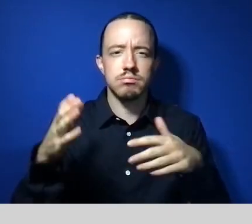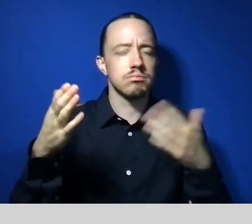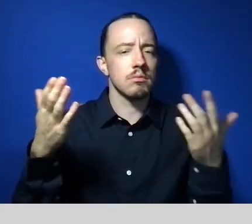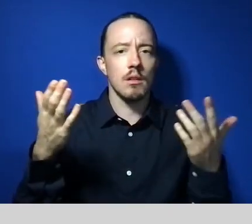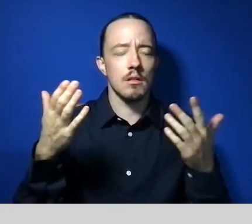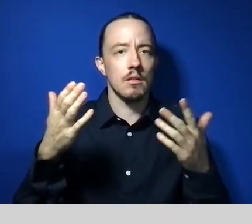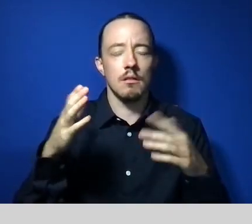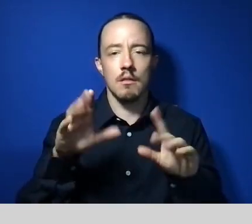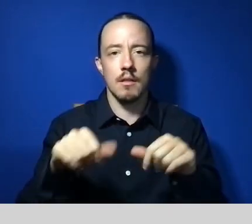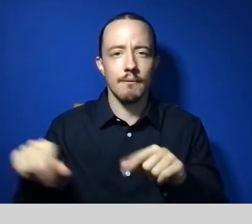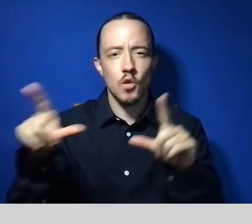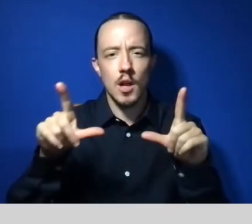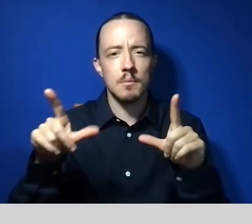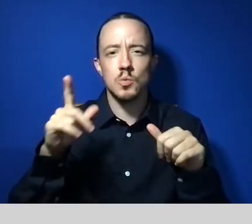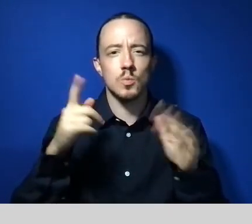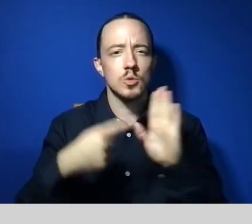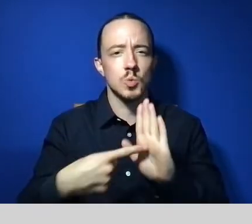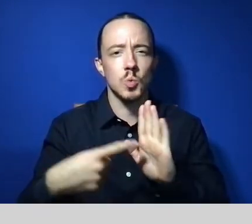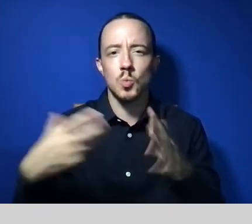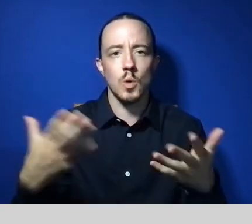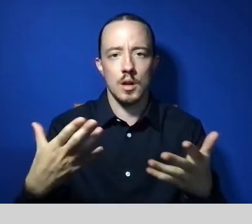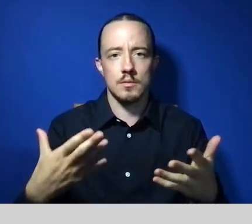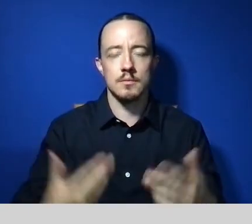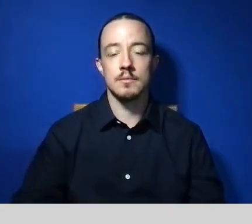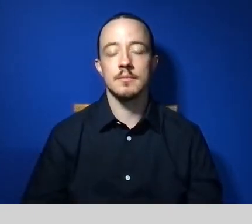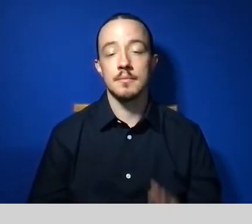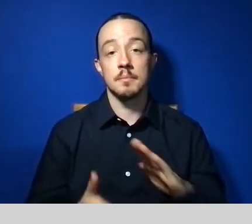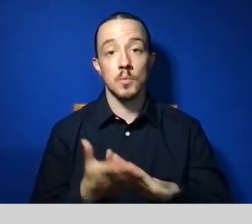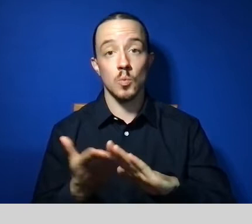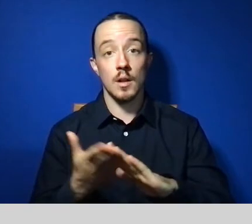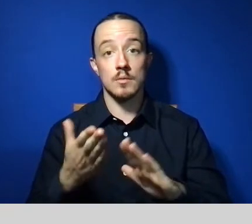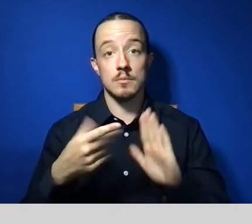and the frames. And so I'm going to run this. I'm going to show you